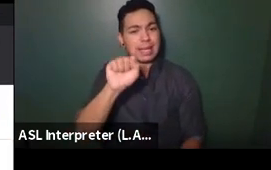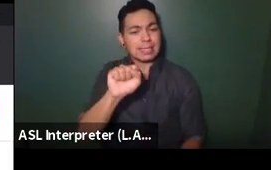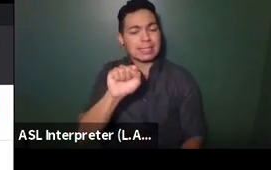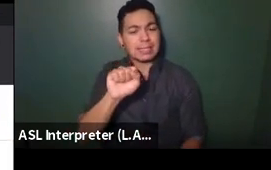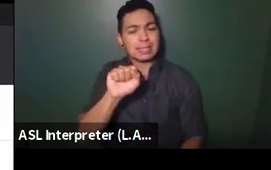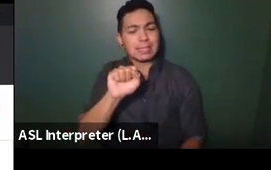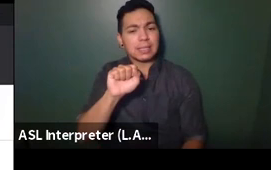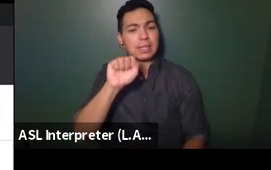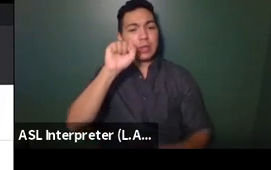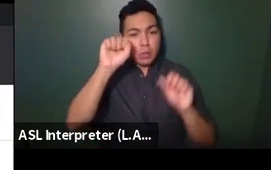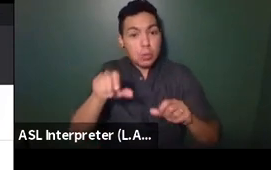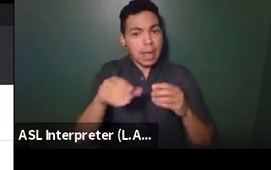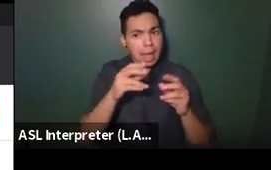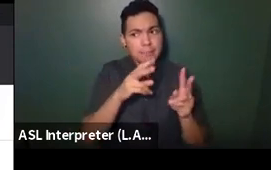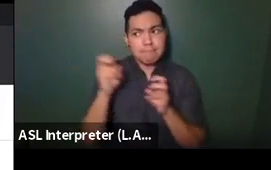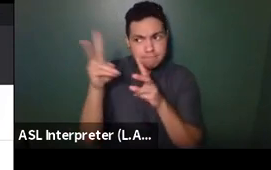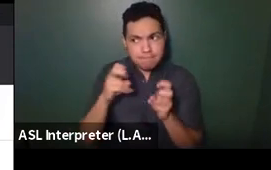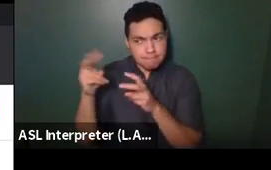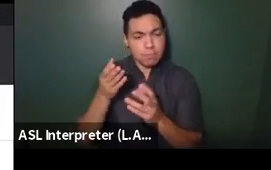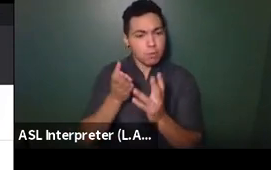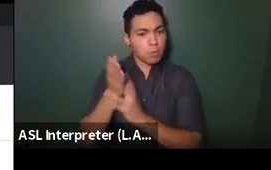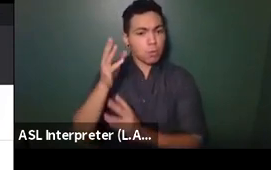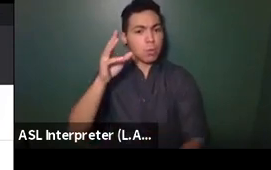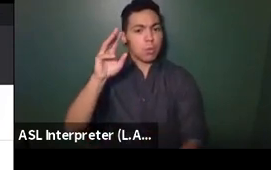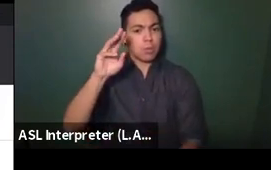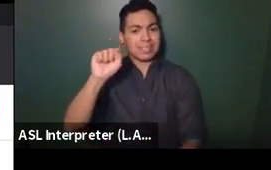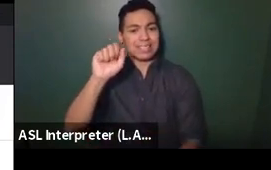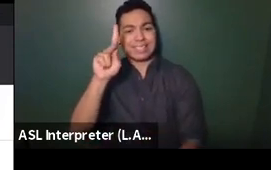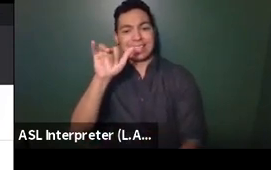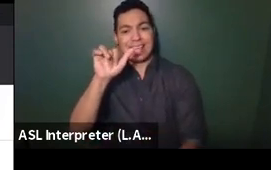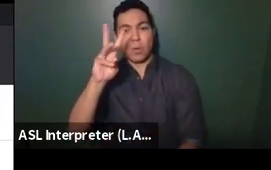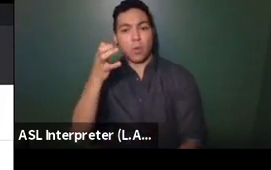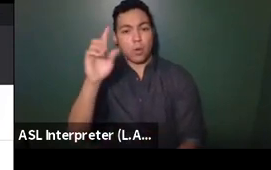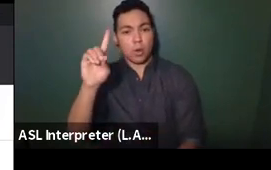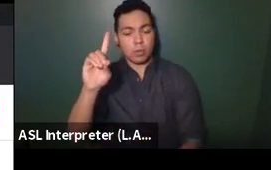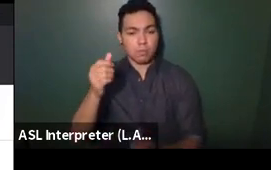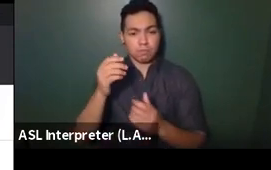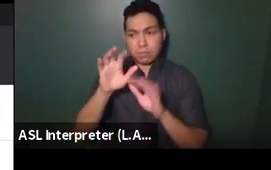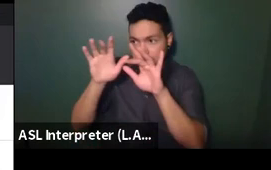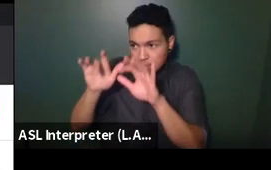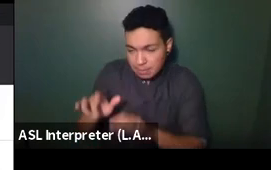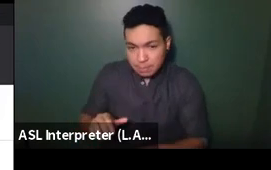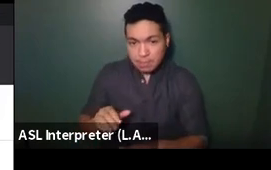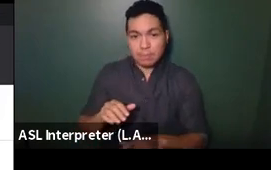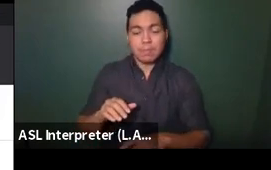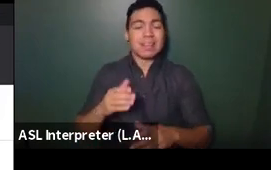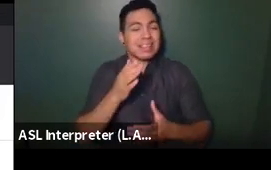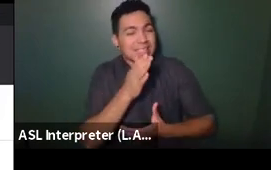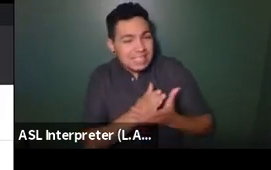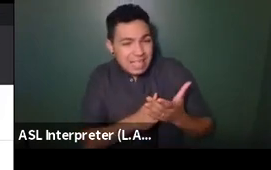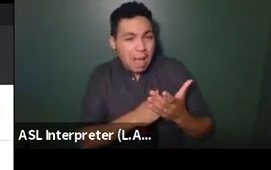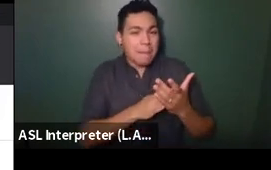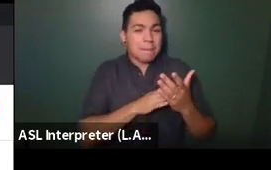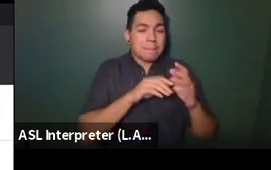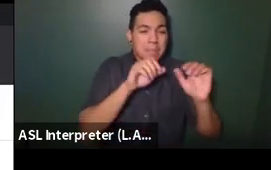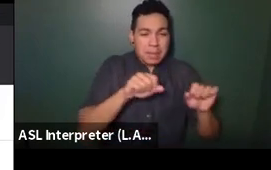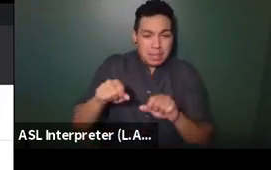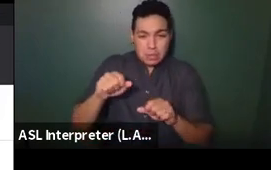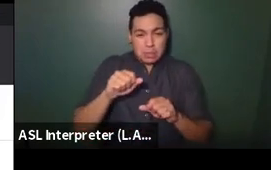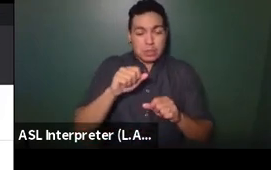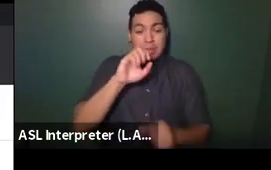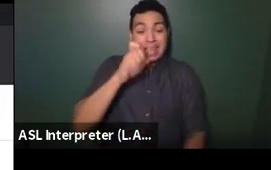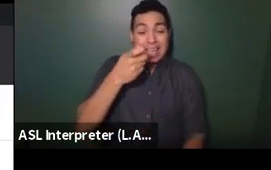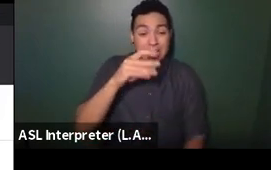Katherine Livick - ESD 112: added into Skyward manually. And there are some ways to export but they're not within the scope of what we're talking about now.